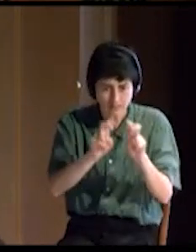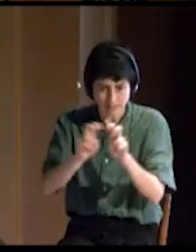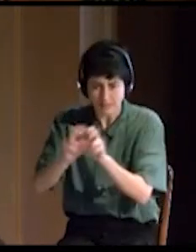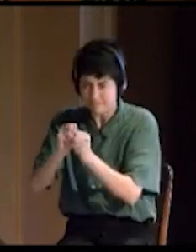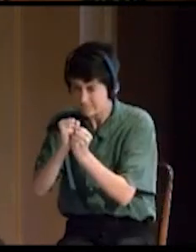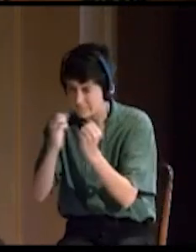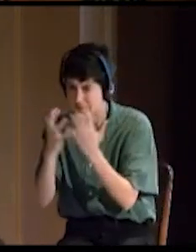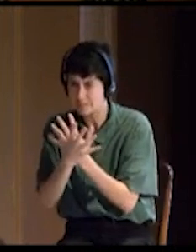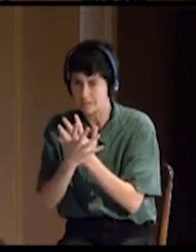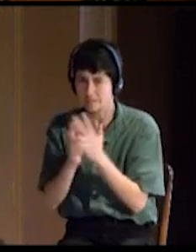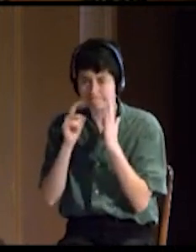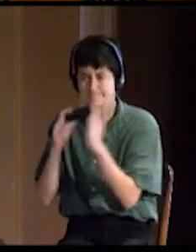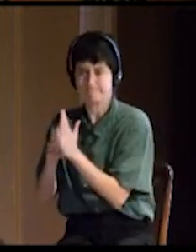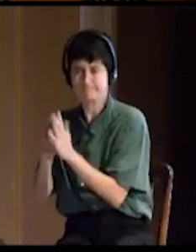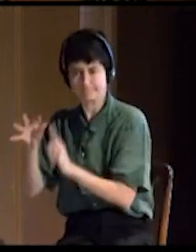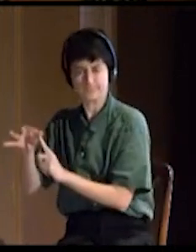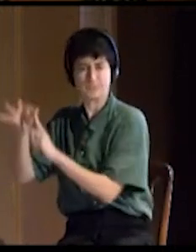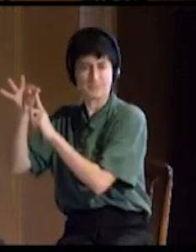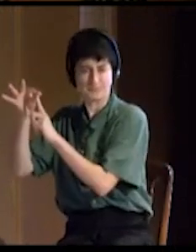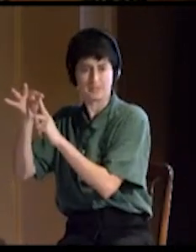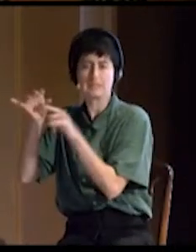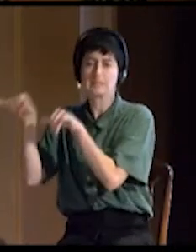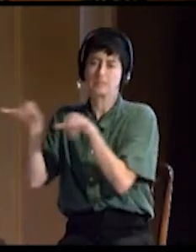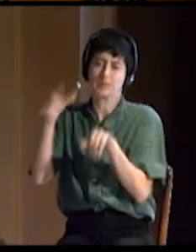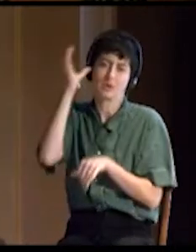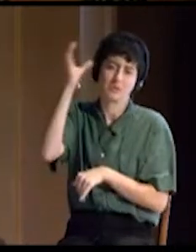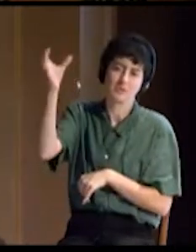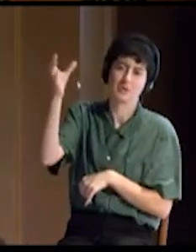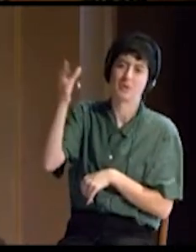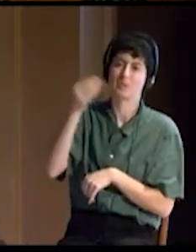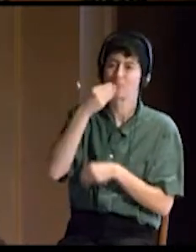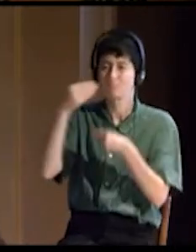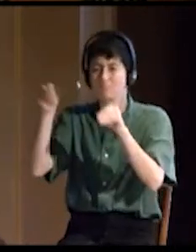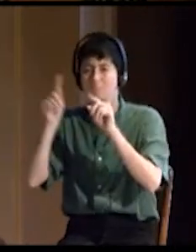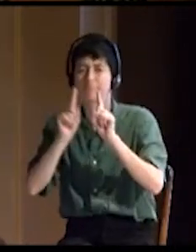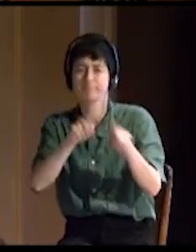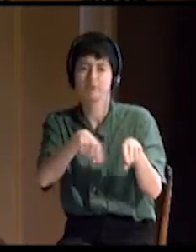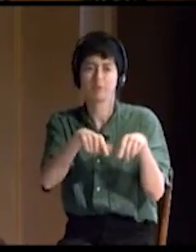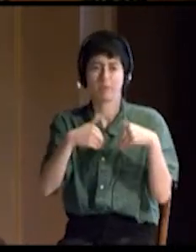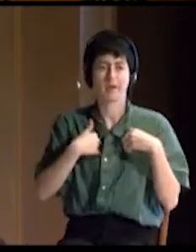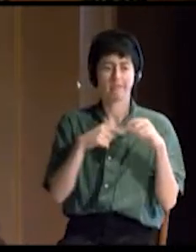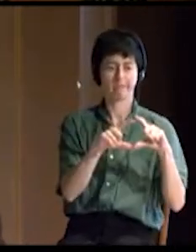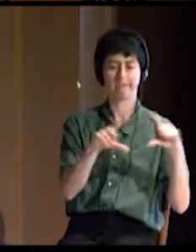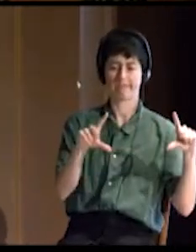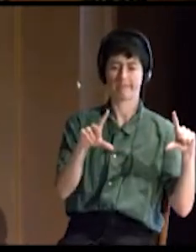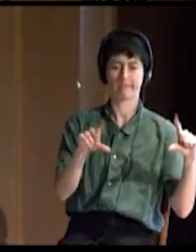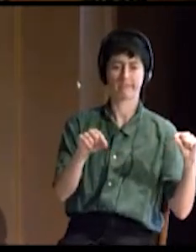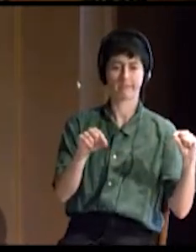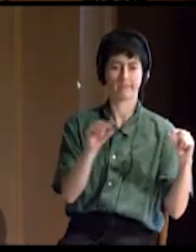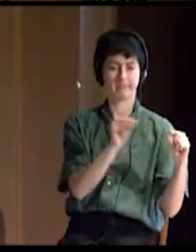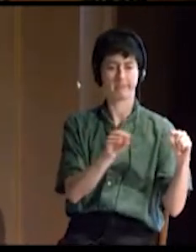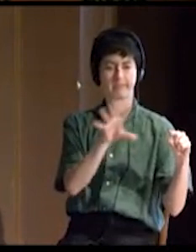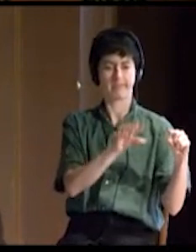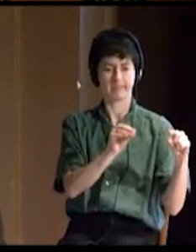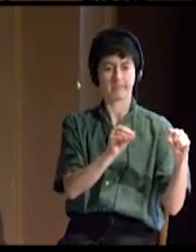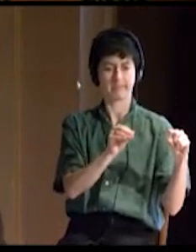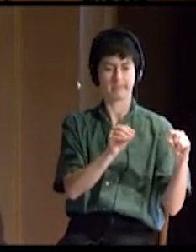So it's a similar idea for lichens. I start with a little bit of sample. I can get very little